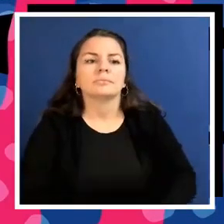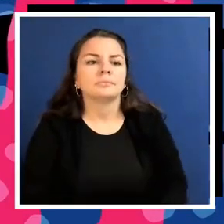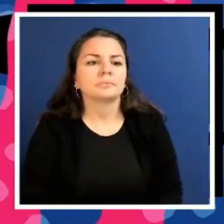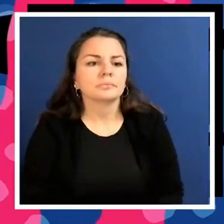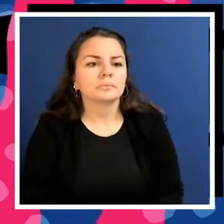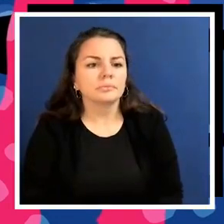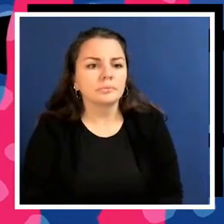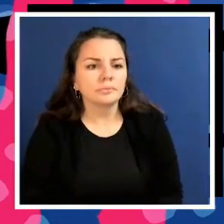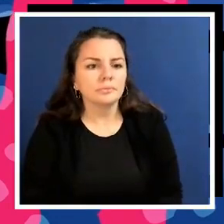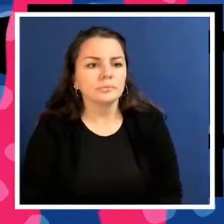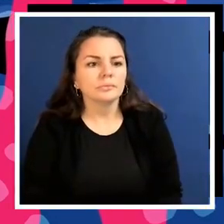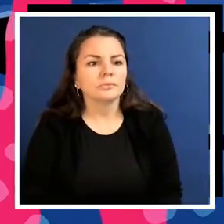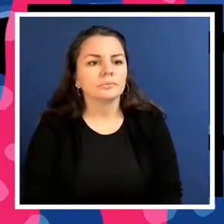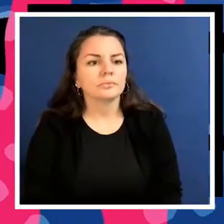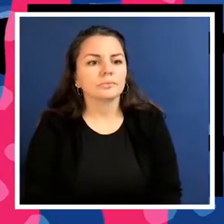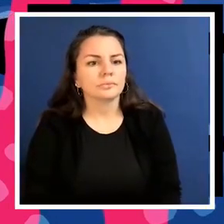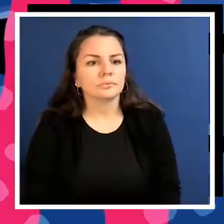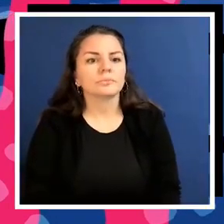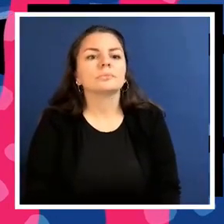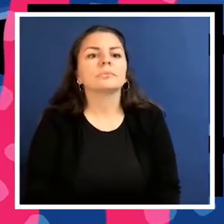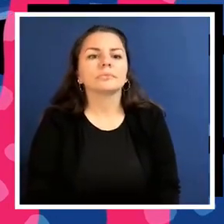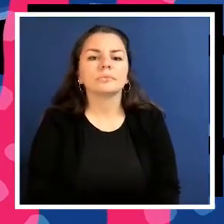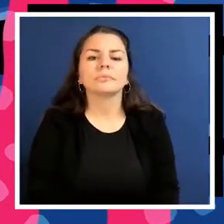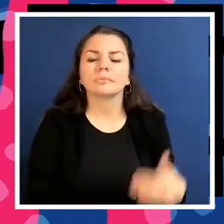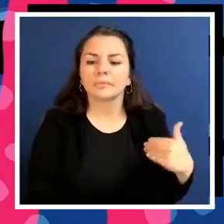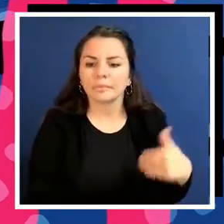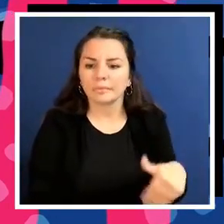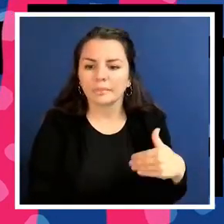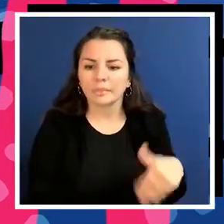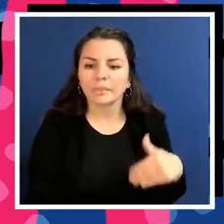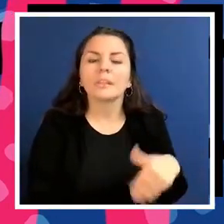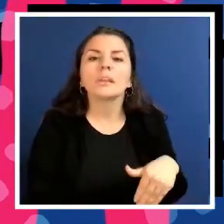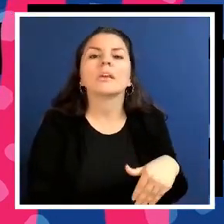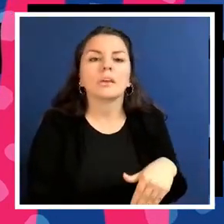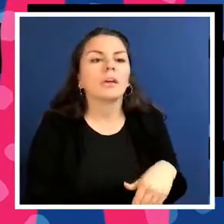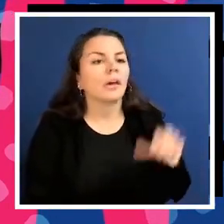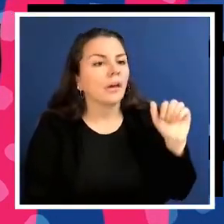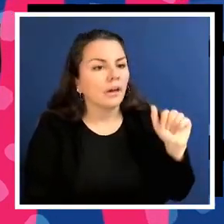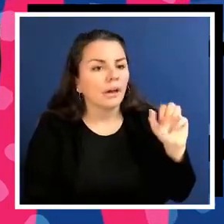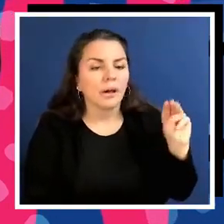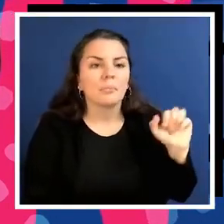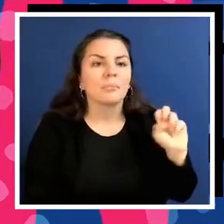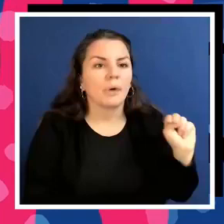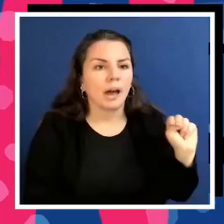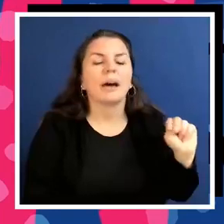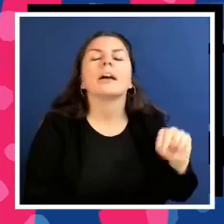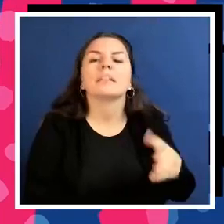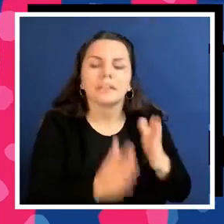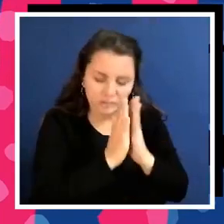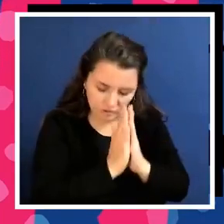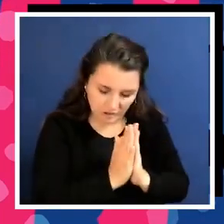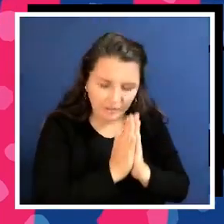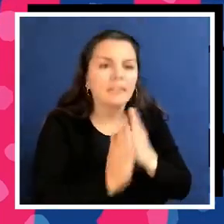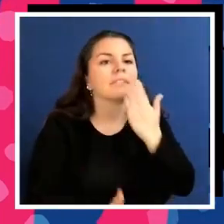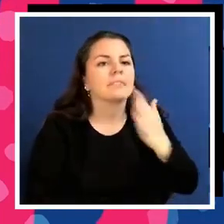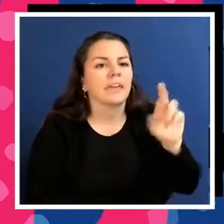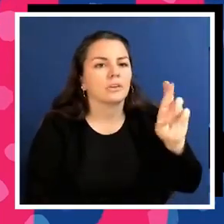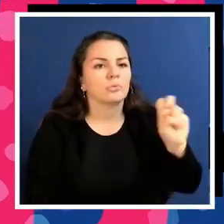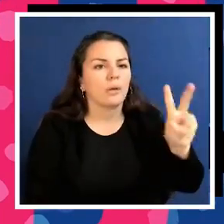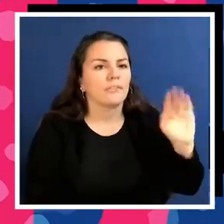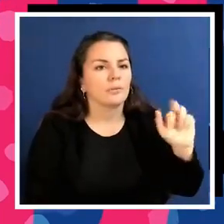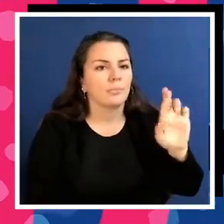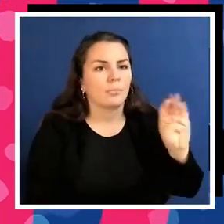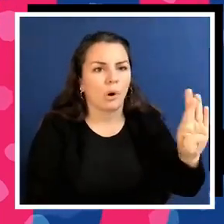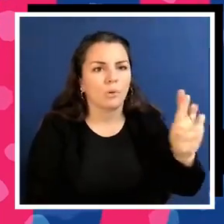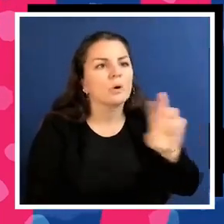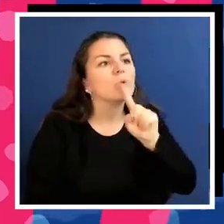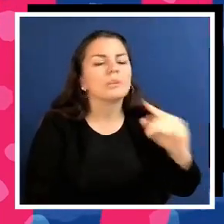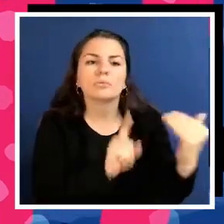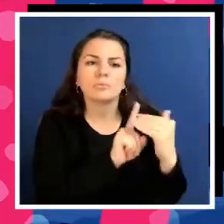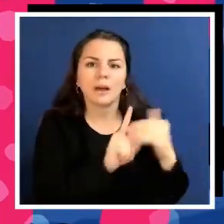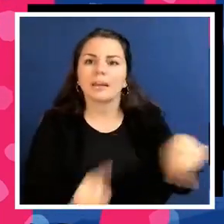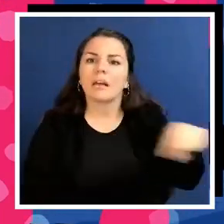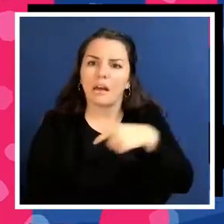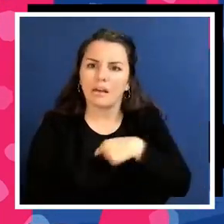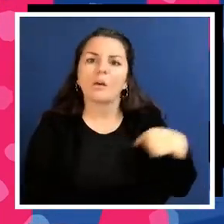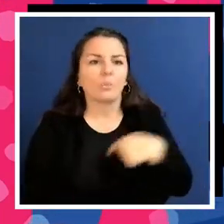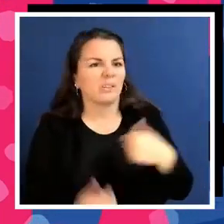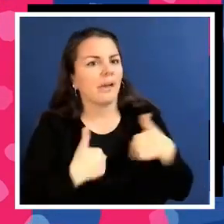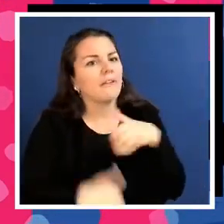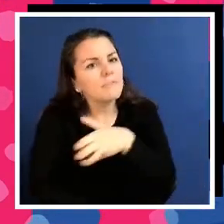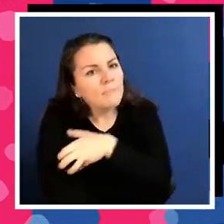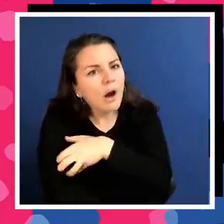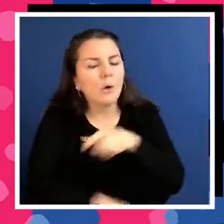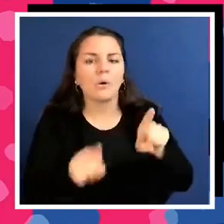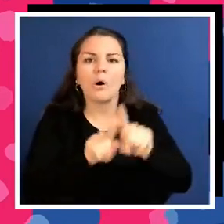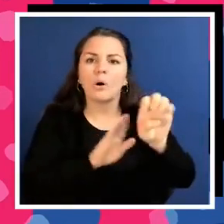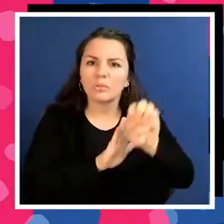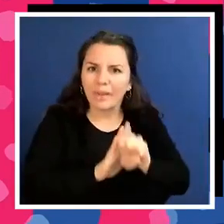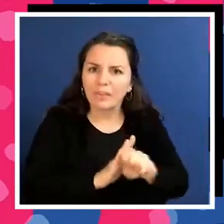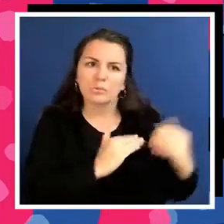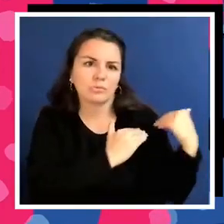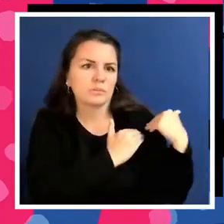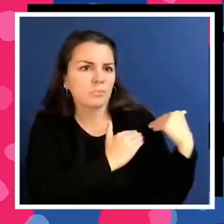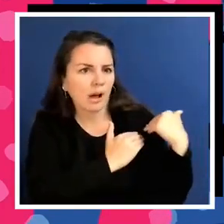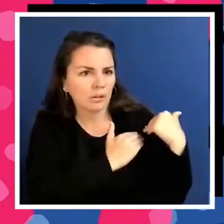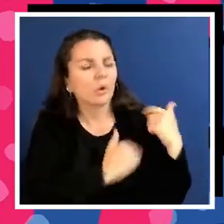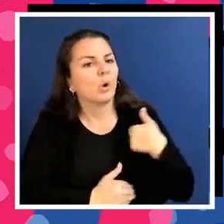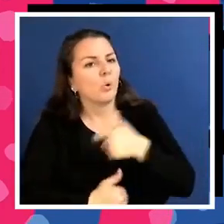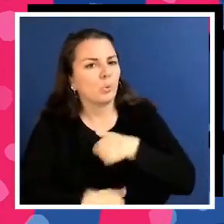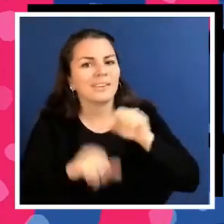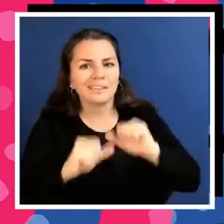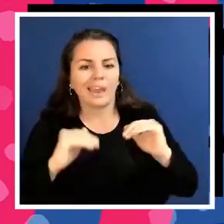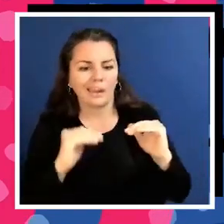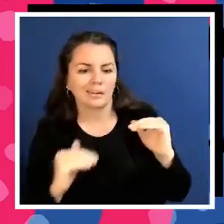IN THAT NAME WE PRAY.